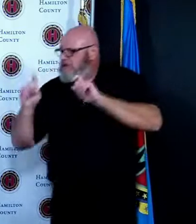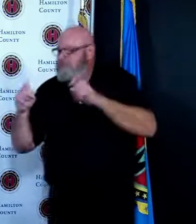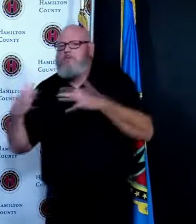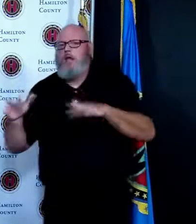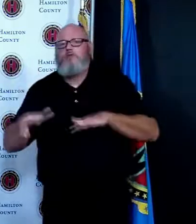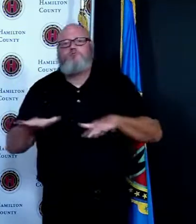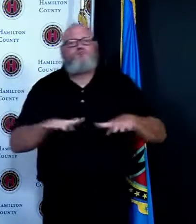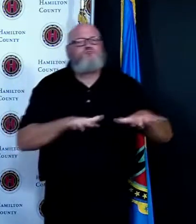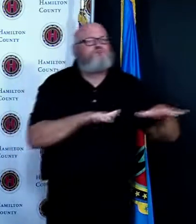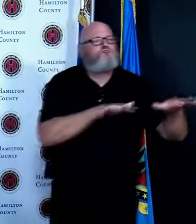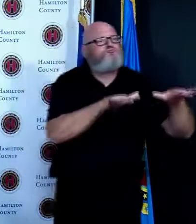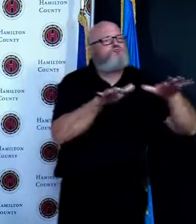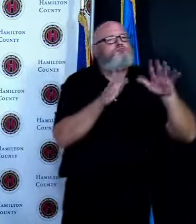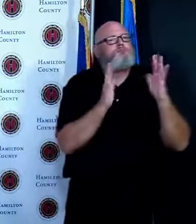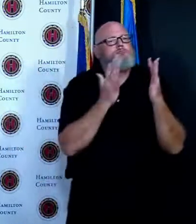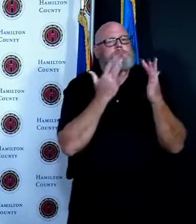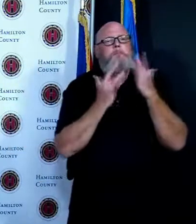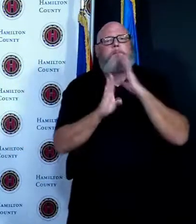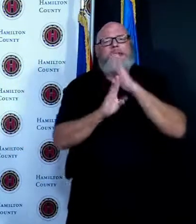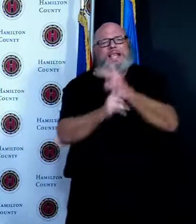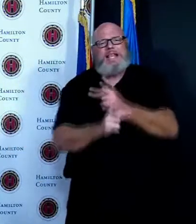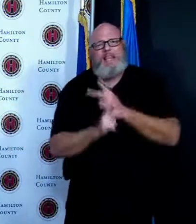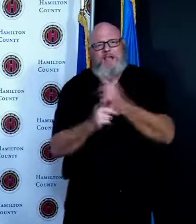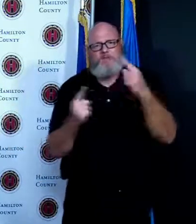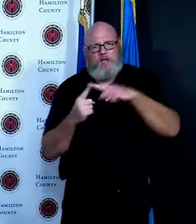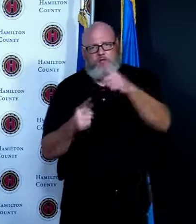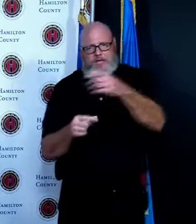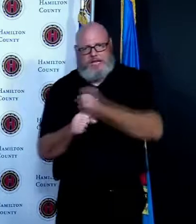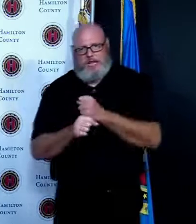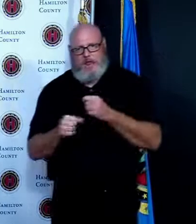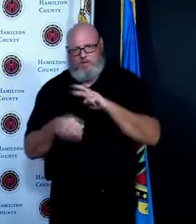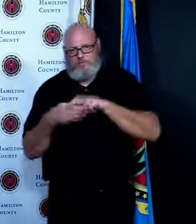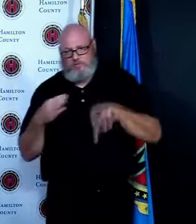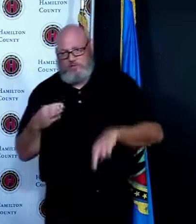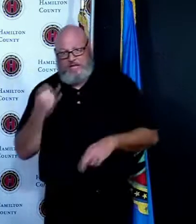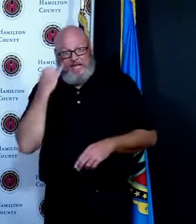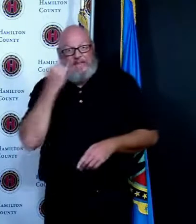but if you're symptomatic or had a known exposure it's extremely important that you stay home until